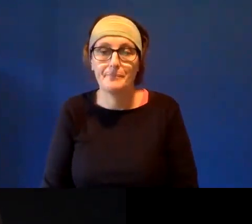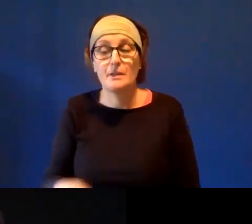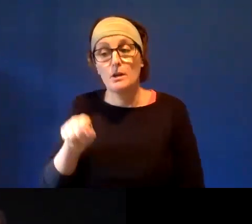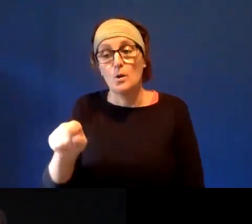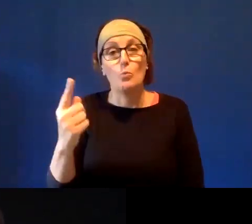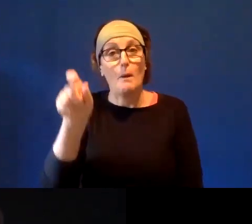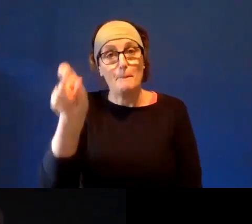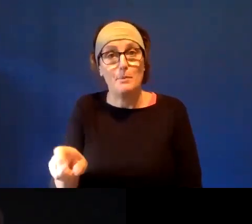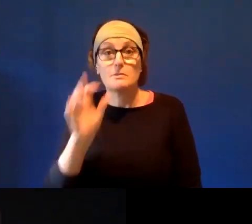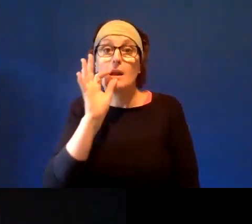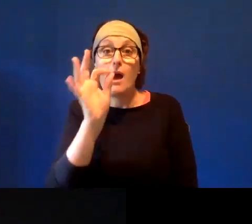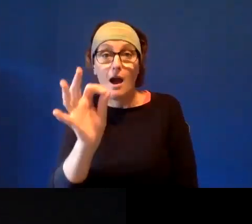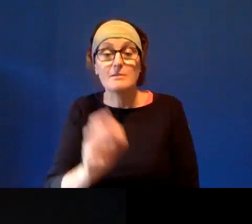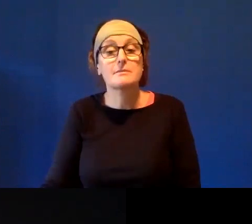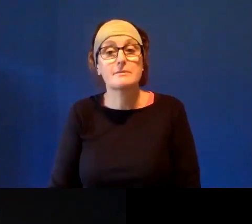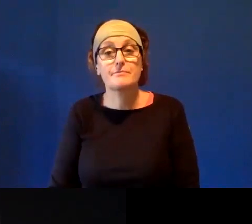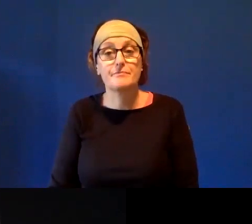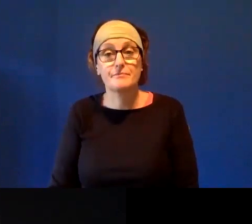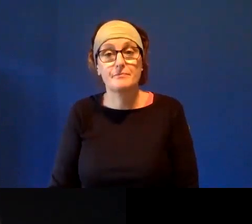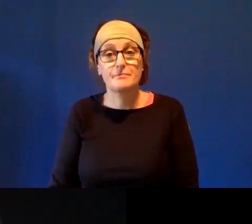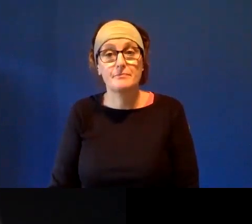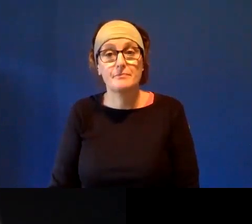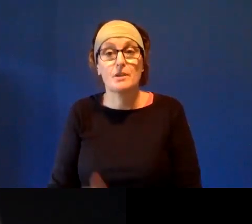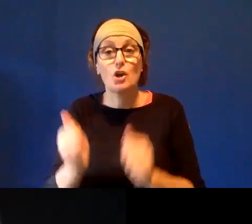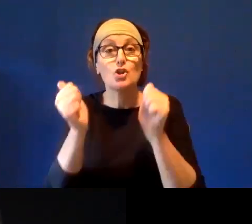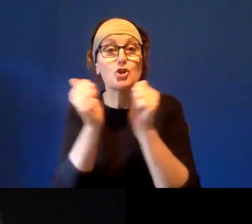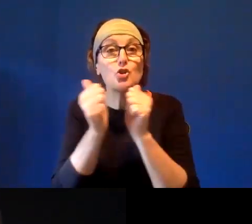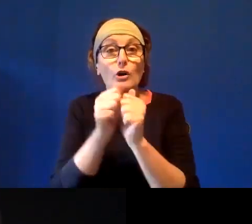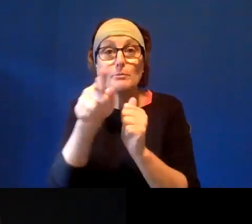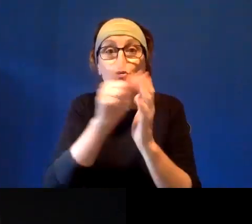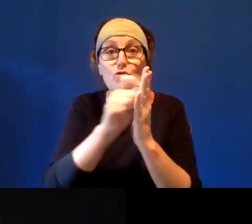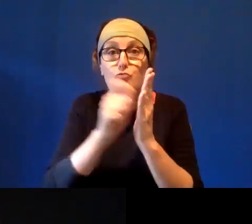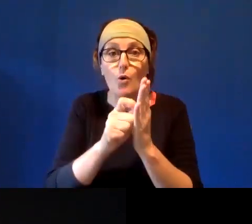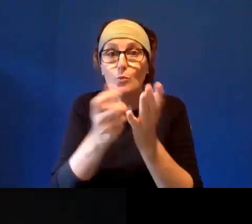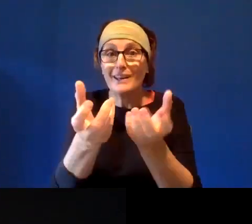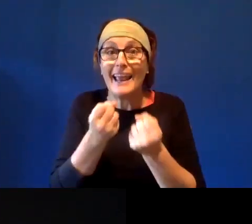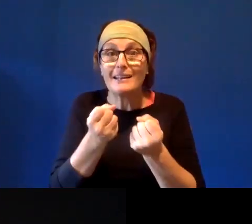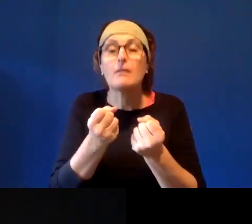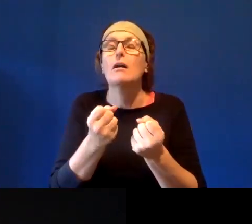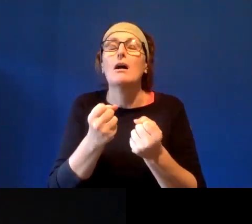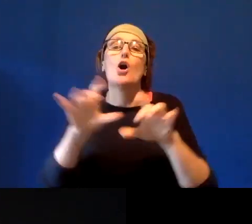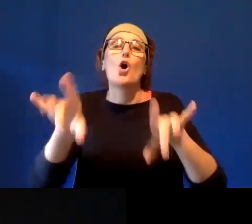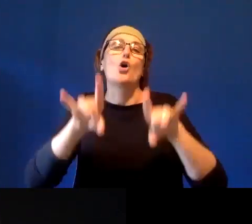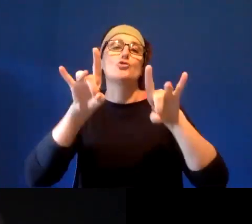You ask how can you - how can we get access to the document that you wrote. So, we will email that to everyone.